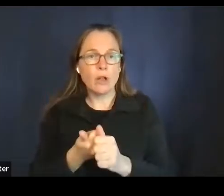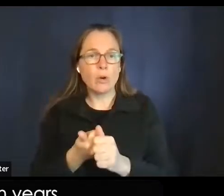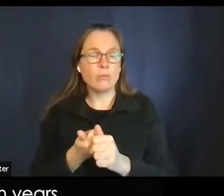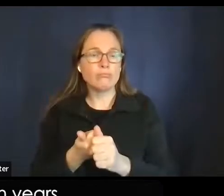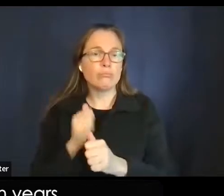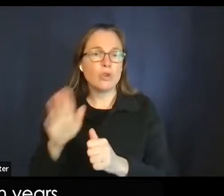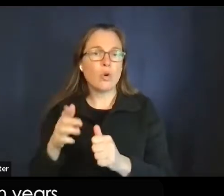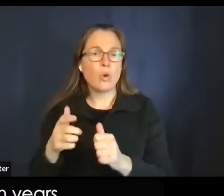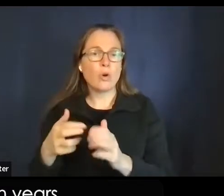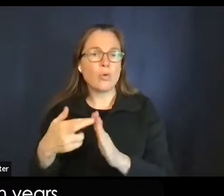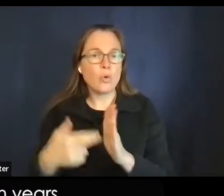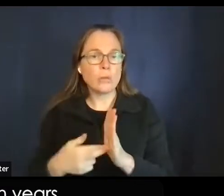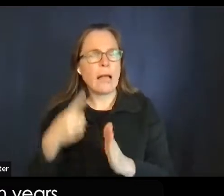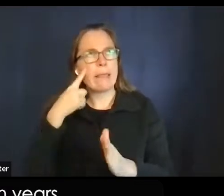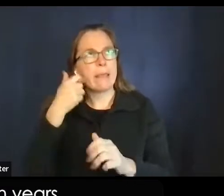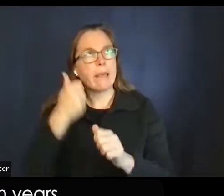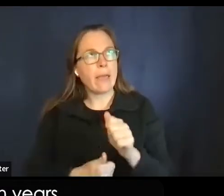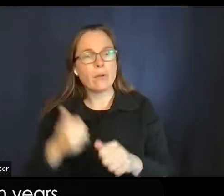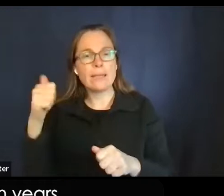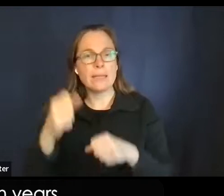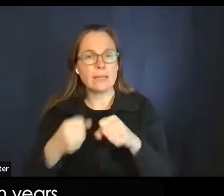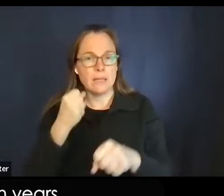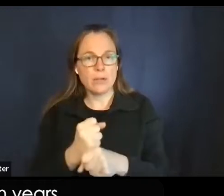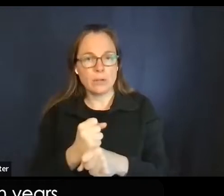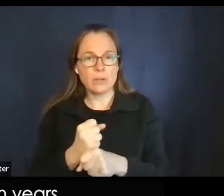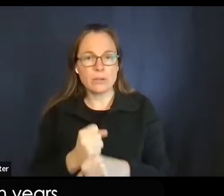I believe every ten years, the way districts are revisited across the entire state.